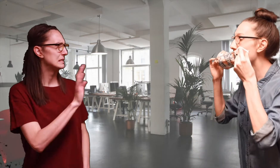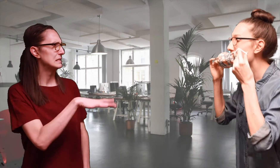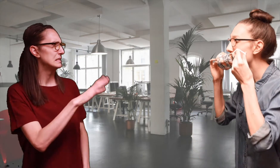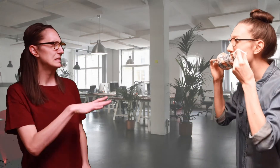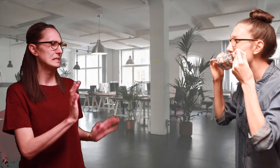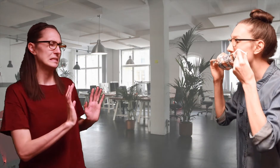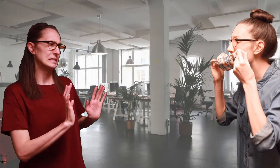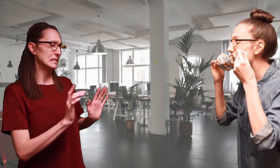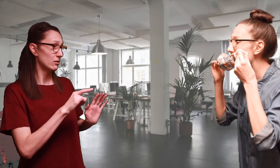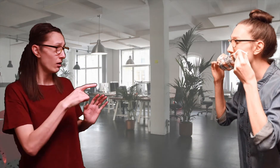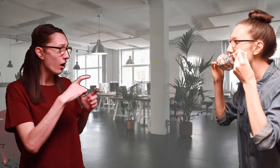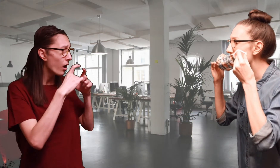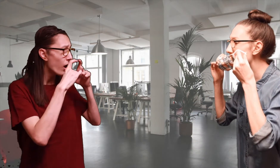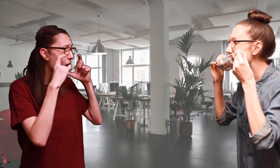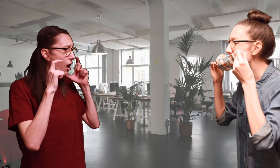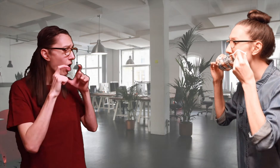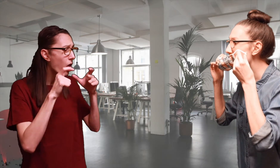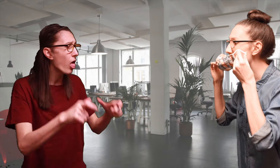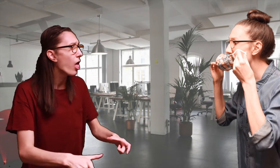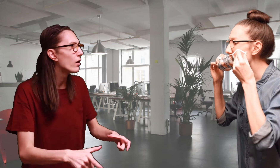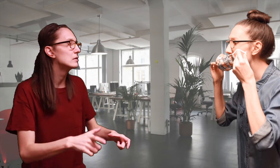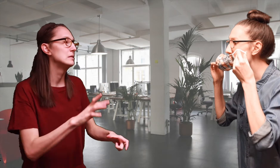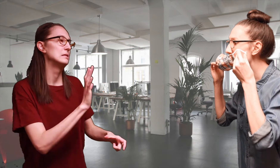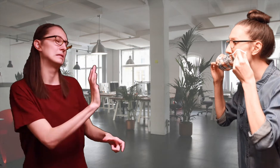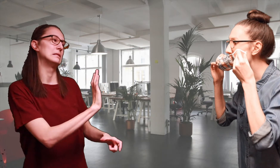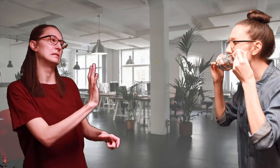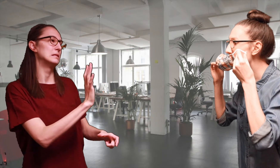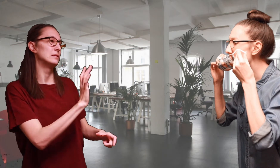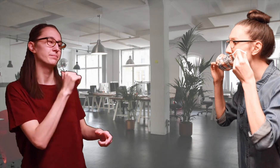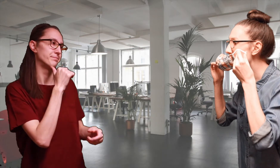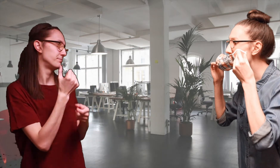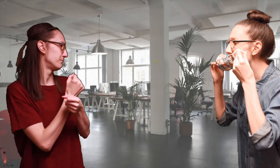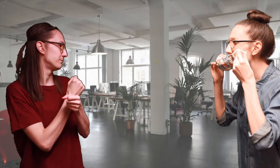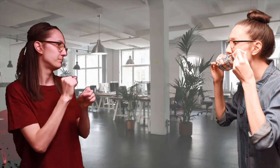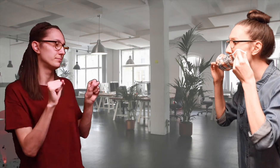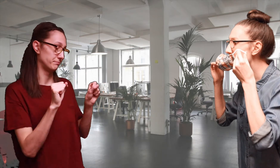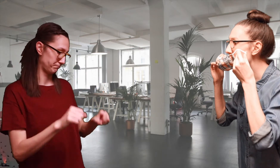Hey! It's not safe to wear a mask that's been on the floor